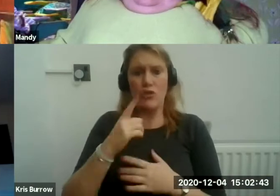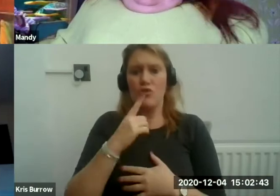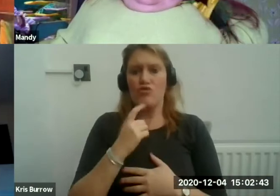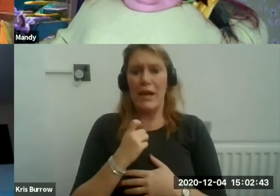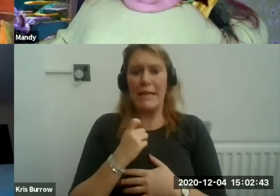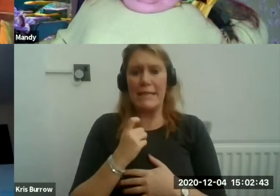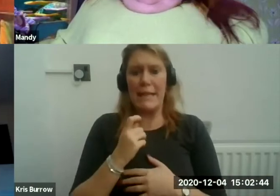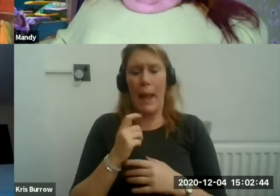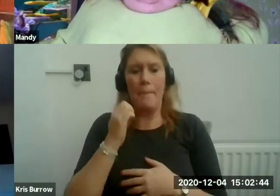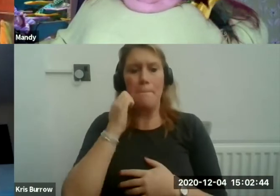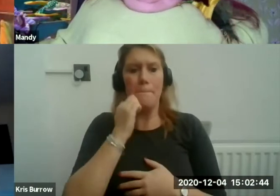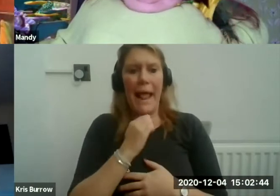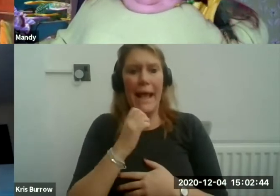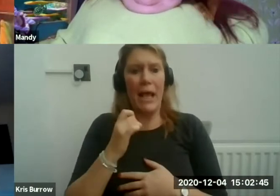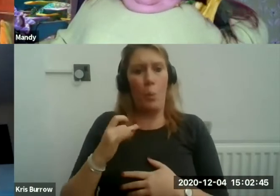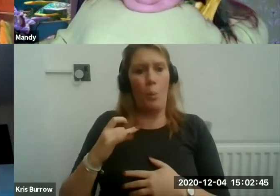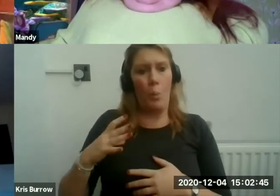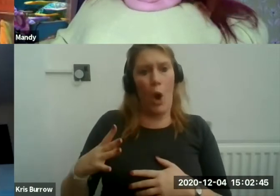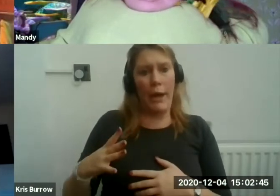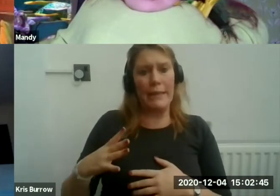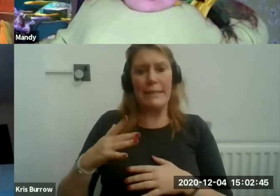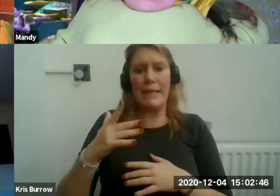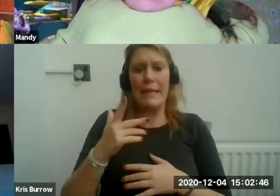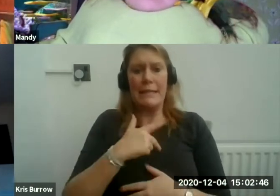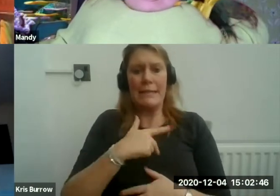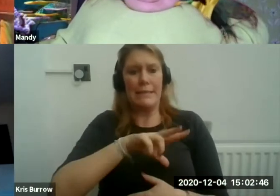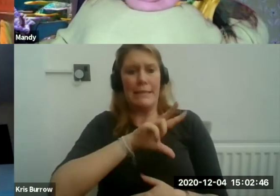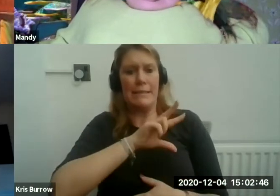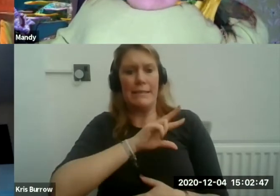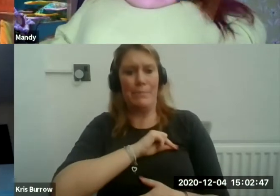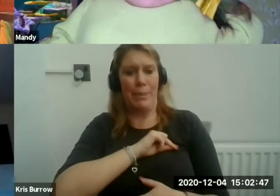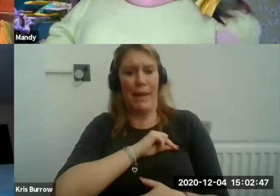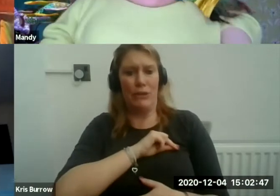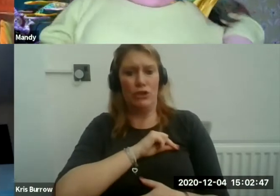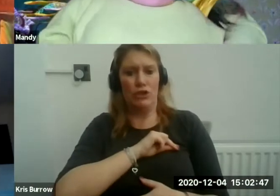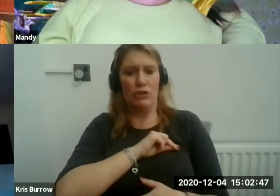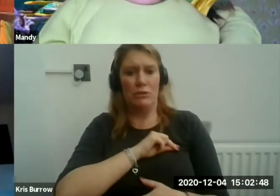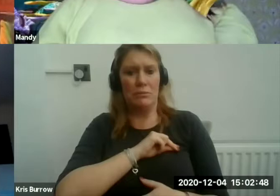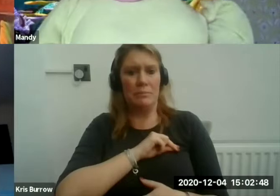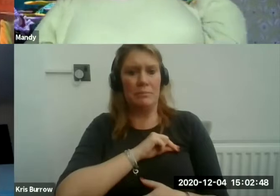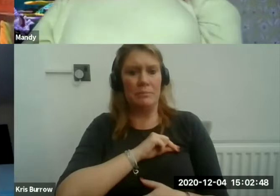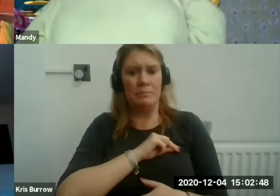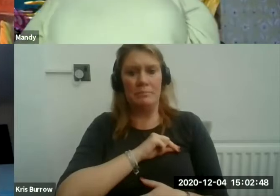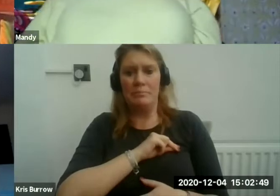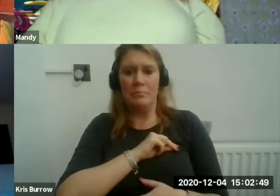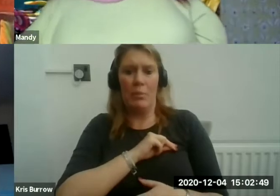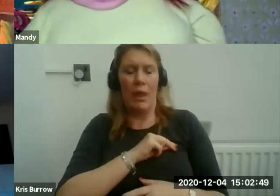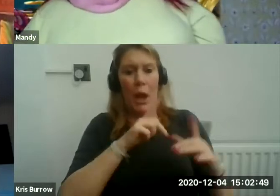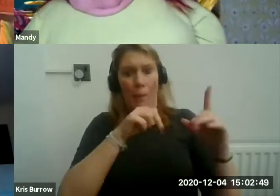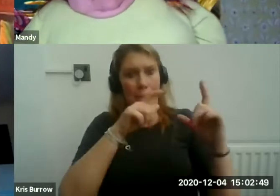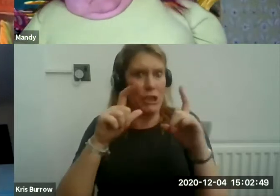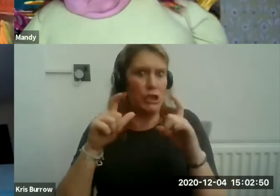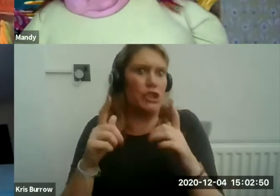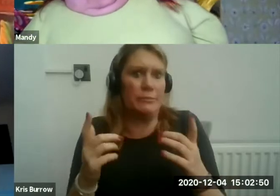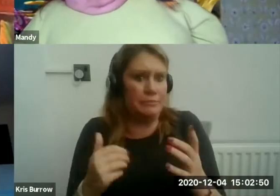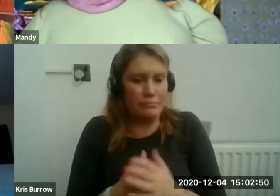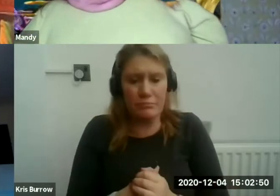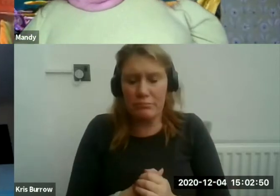revolutionary type picture which is actually I was going to say it's a poster